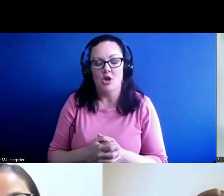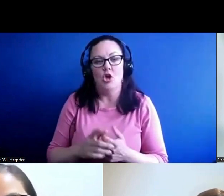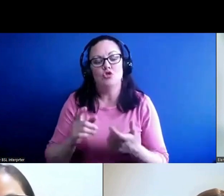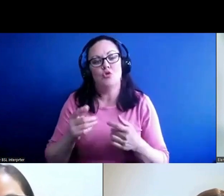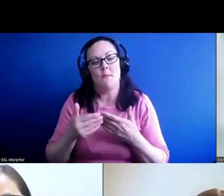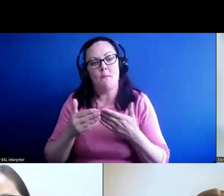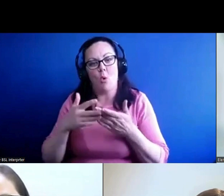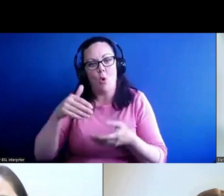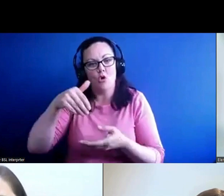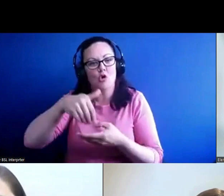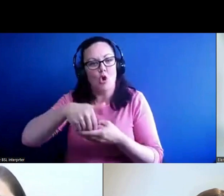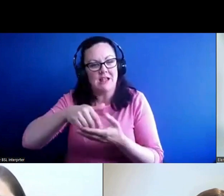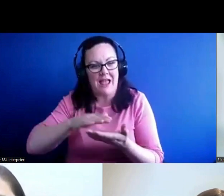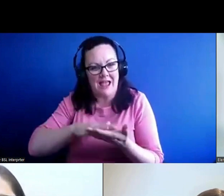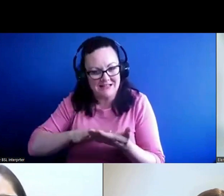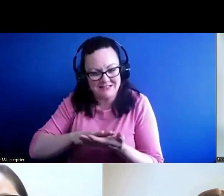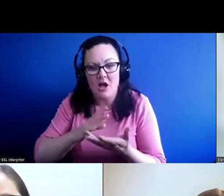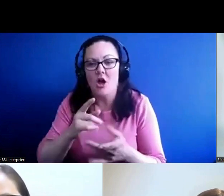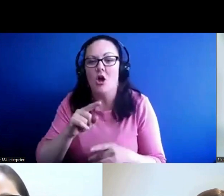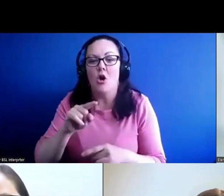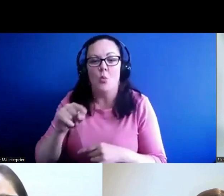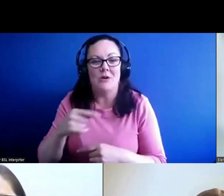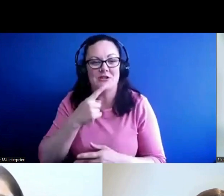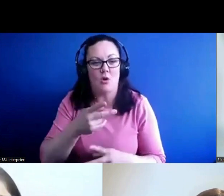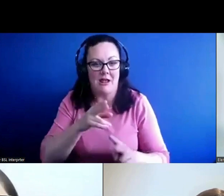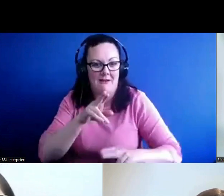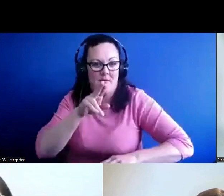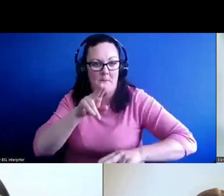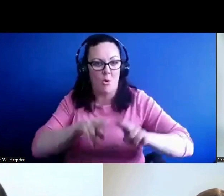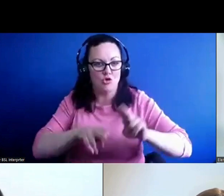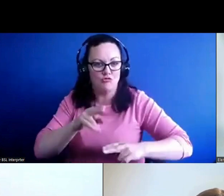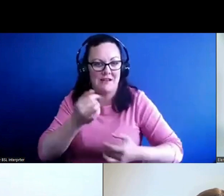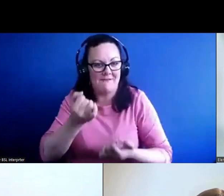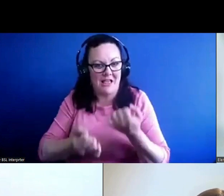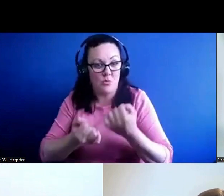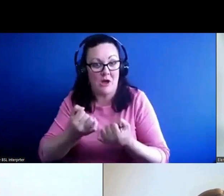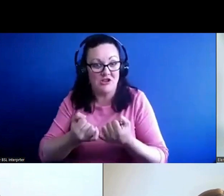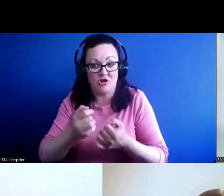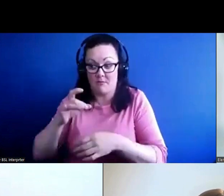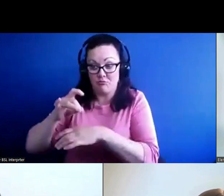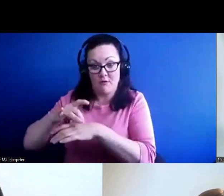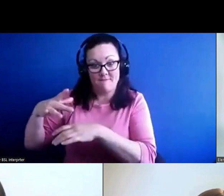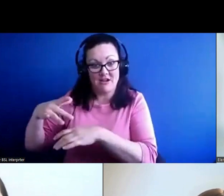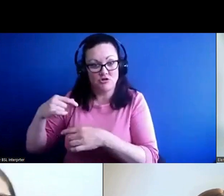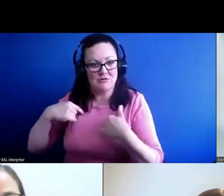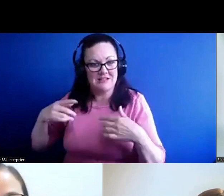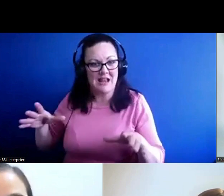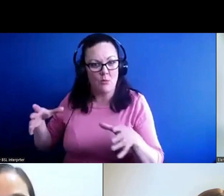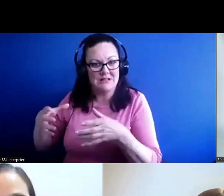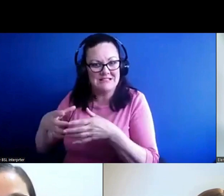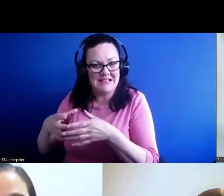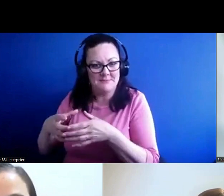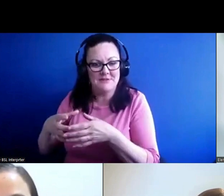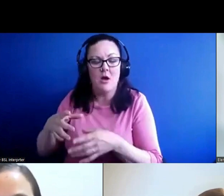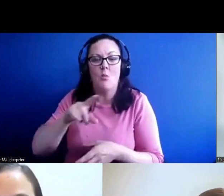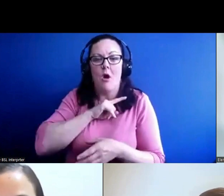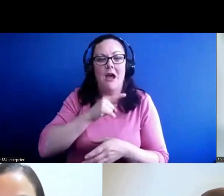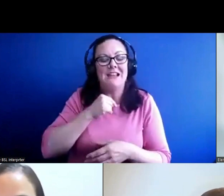don't have monitoring evaluation professional on our teams because our practitioners incorporate that into their